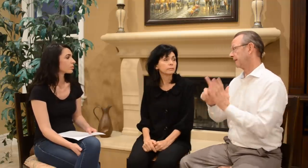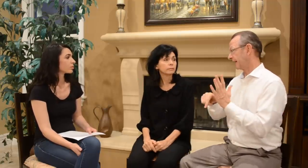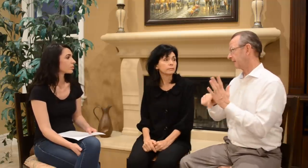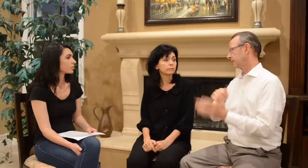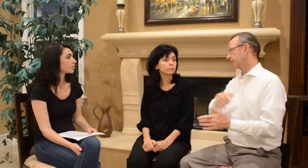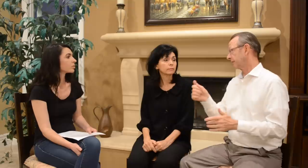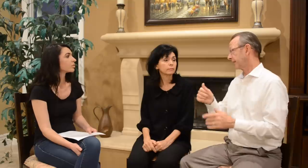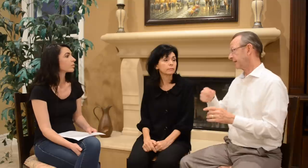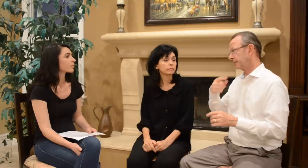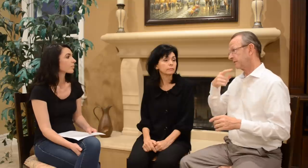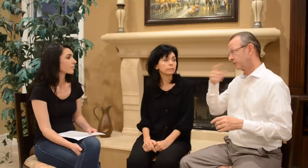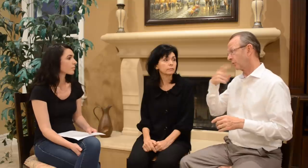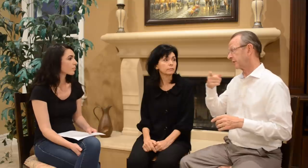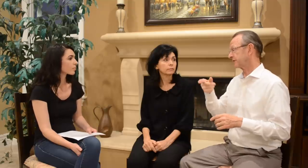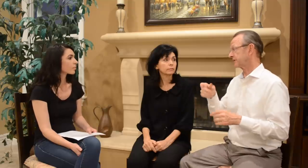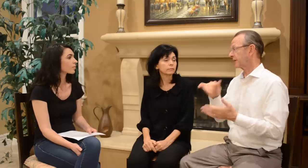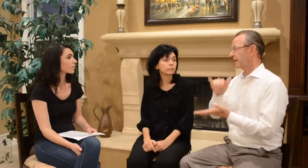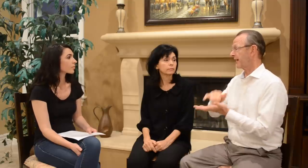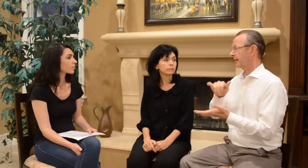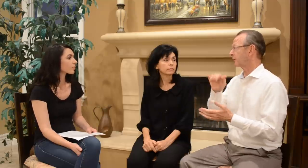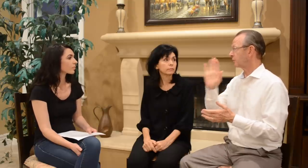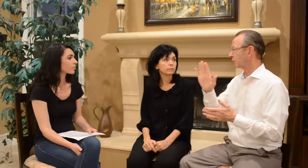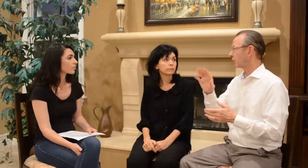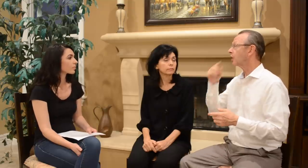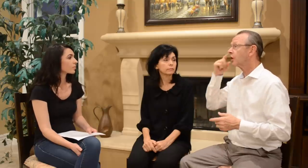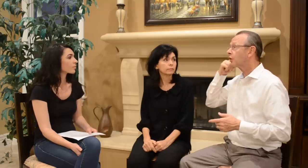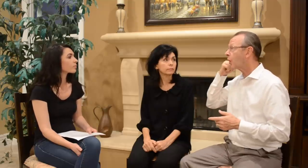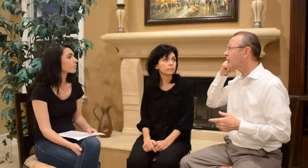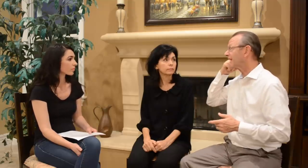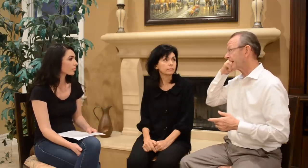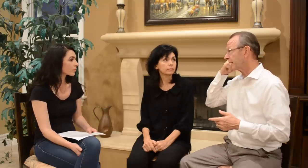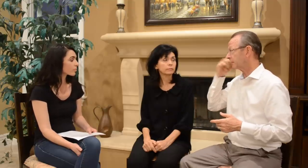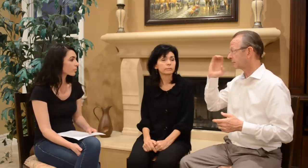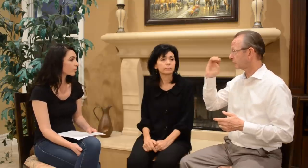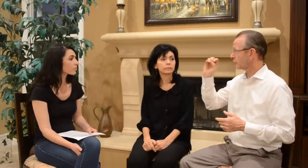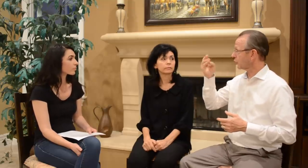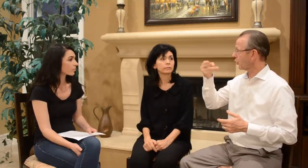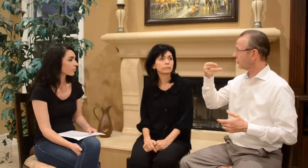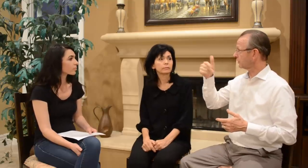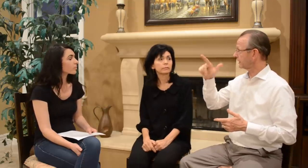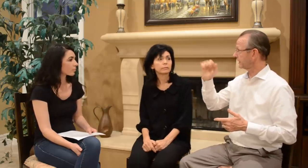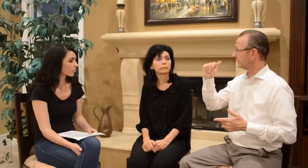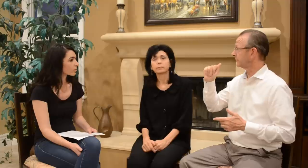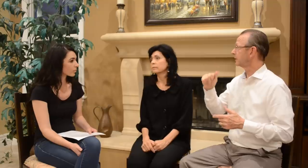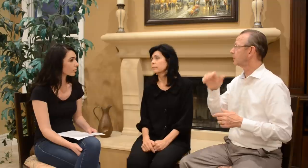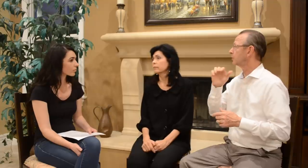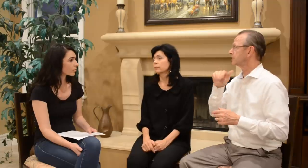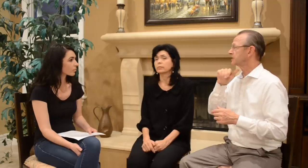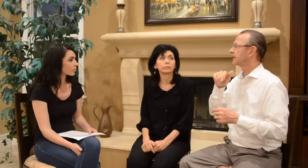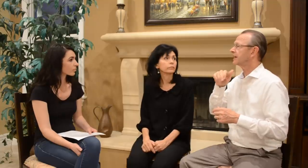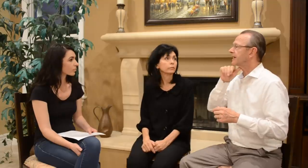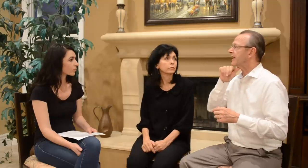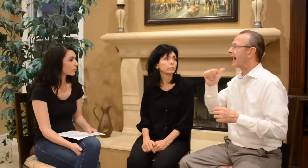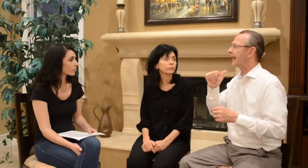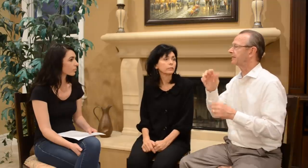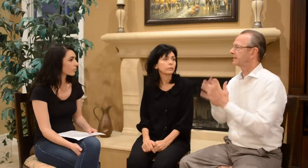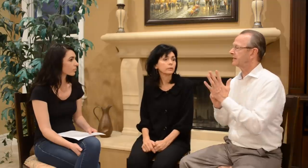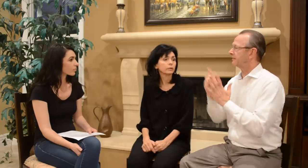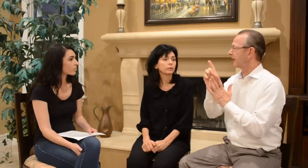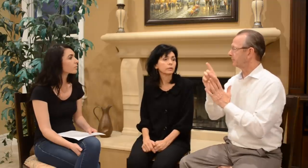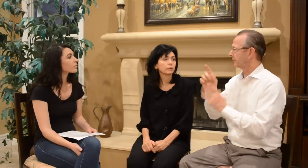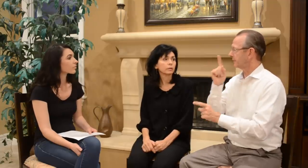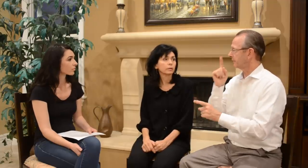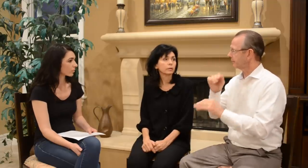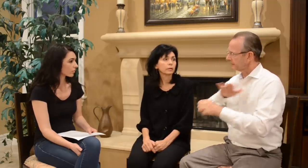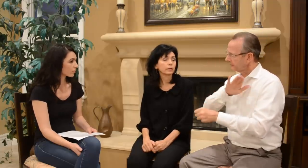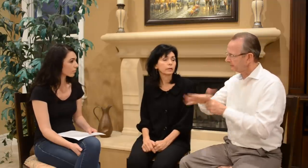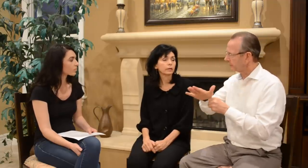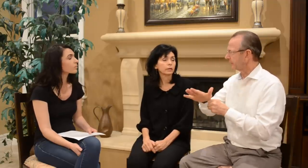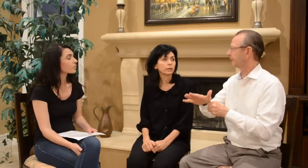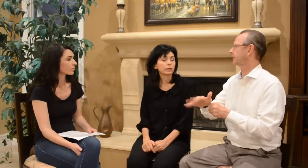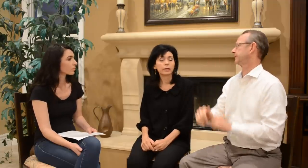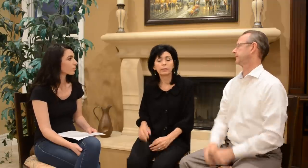and then later they told us that your cochlear was not developed fully.